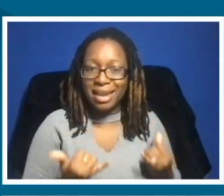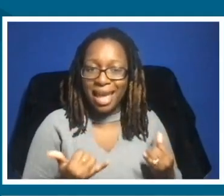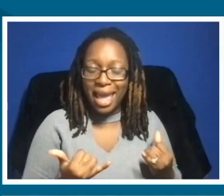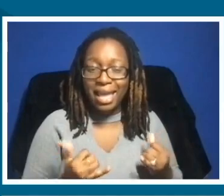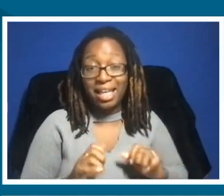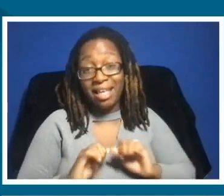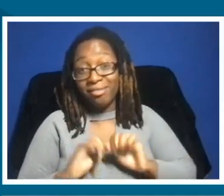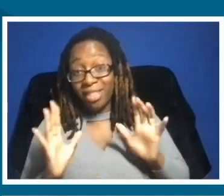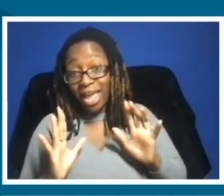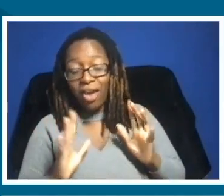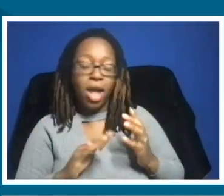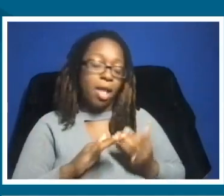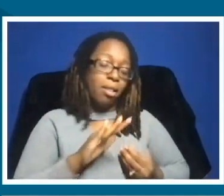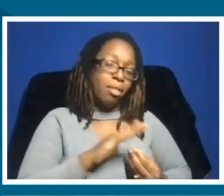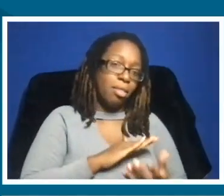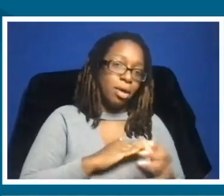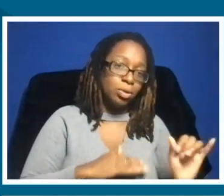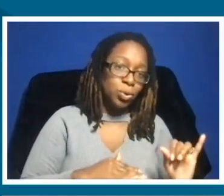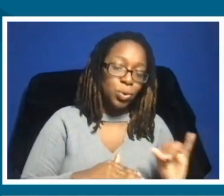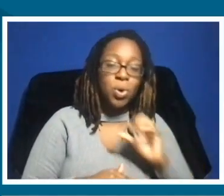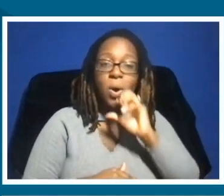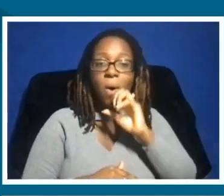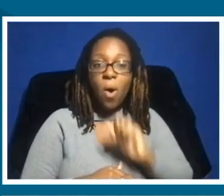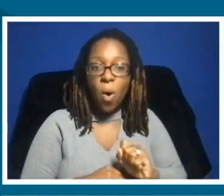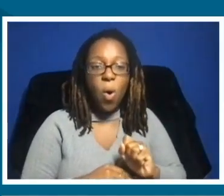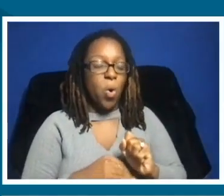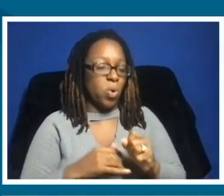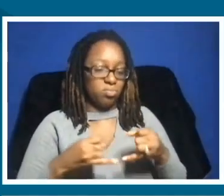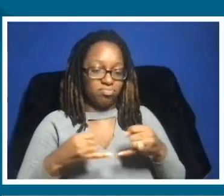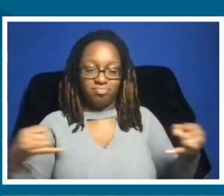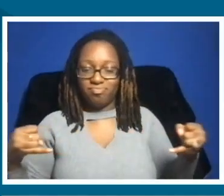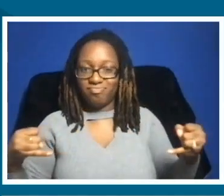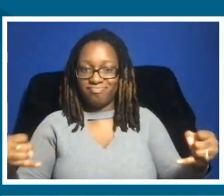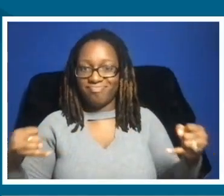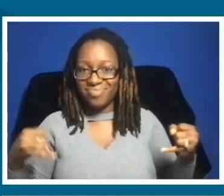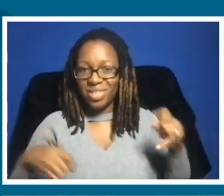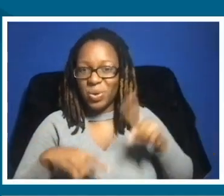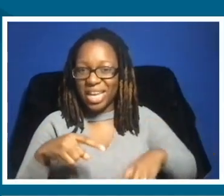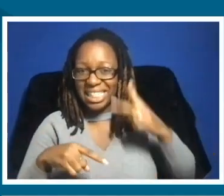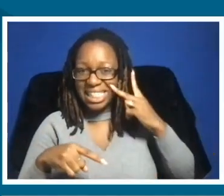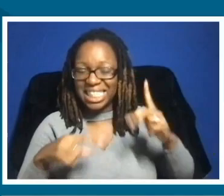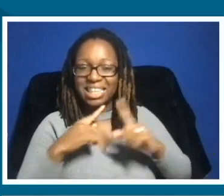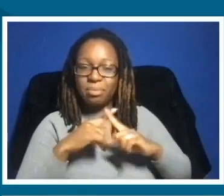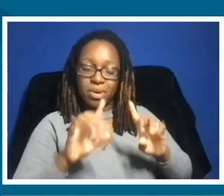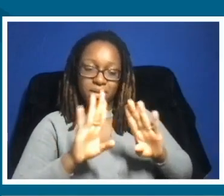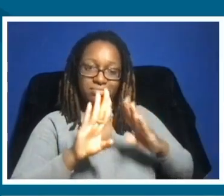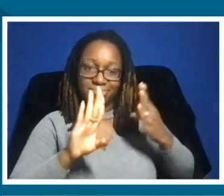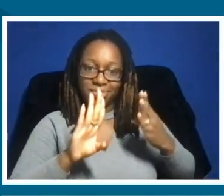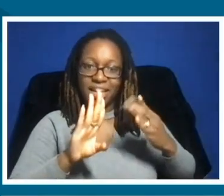even with that old segregation line unmarked and unseen the door to freedom